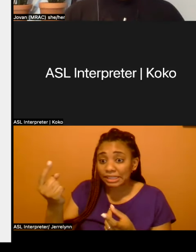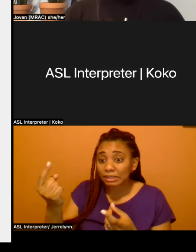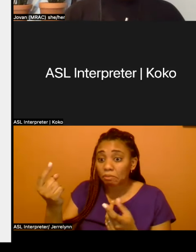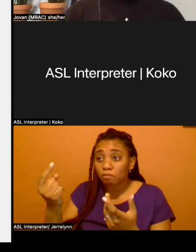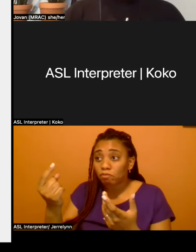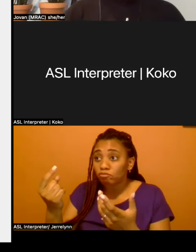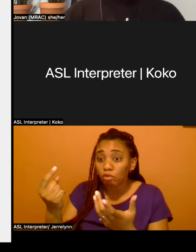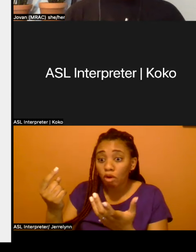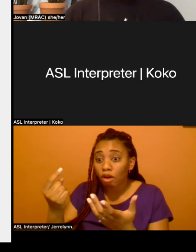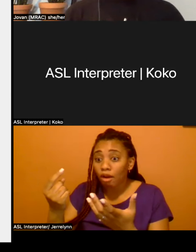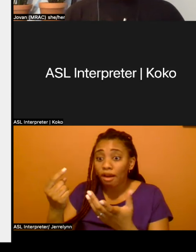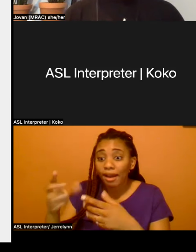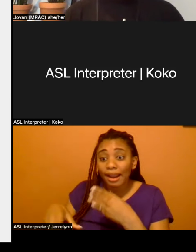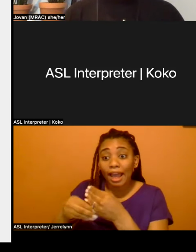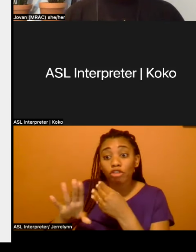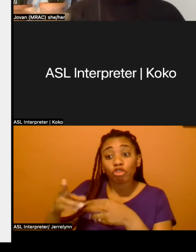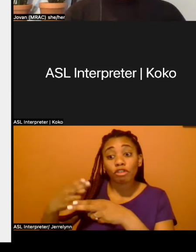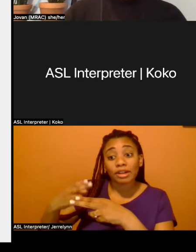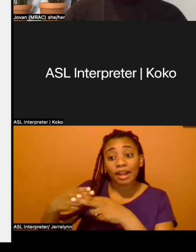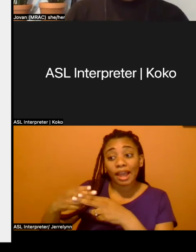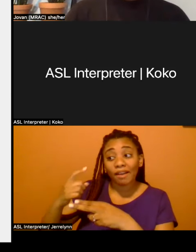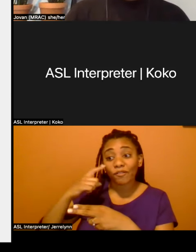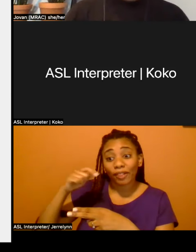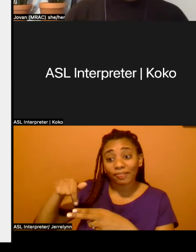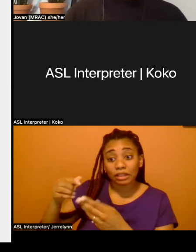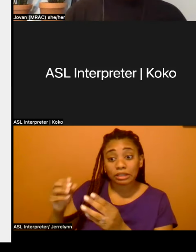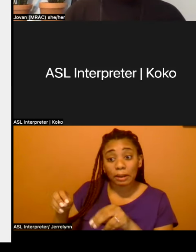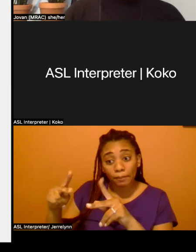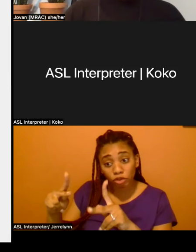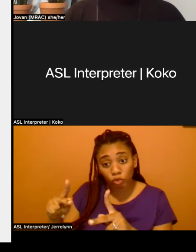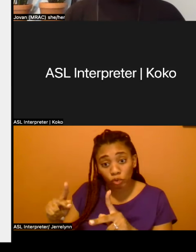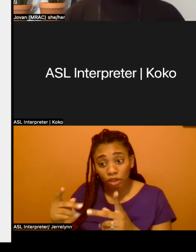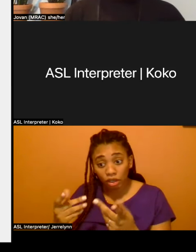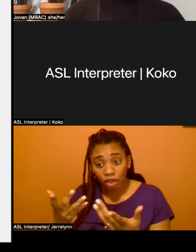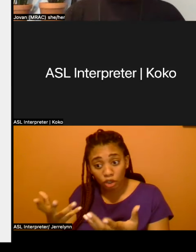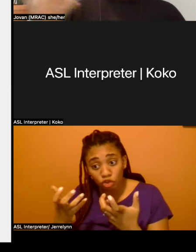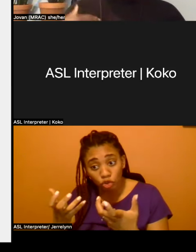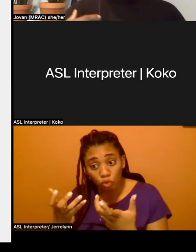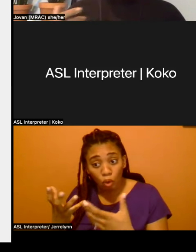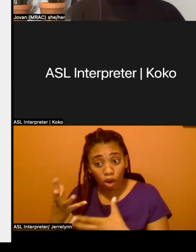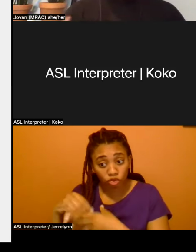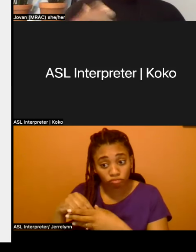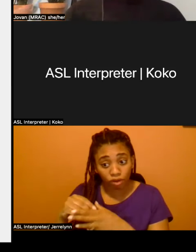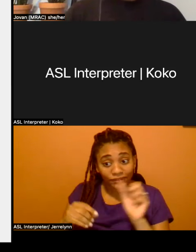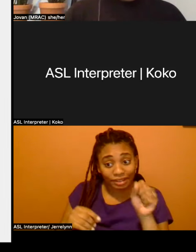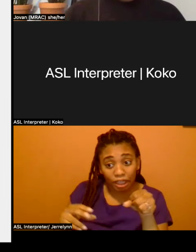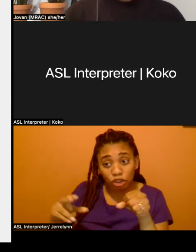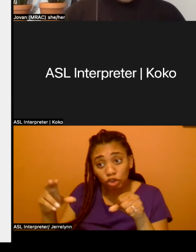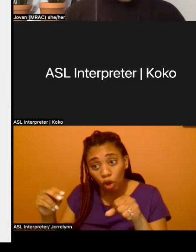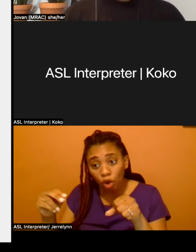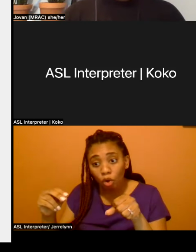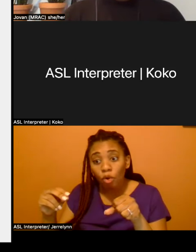and has put your name in for consideration. Do you want to be considered for this? If so, can you give us this missing information?"